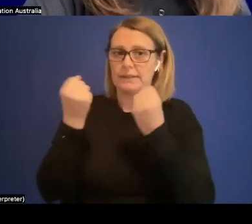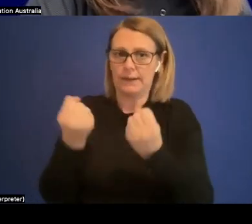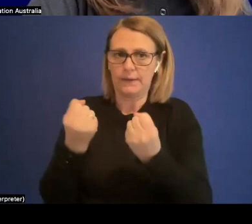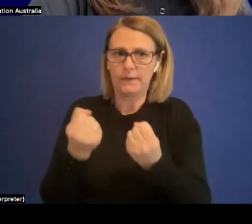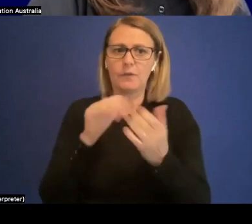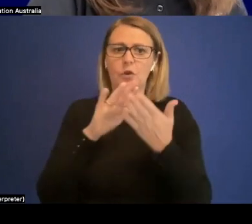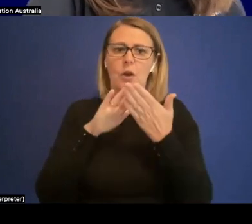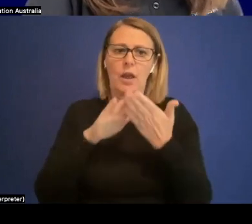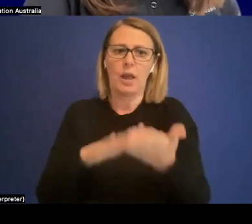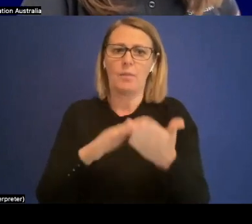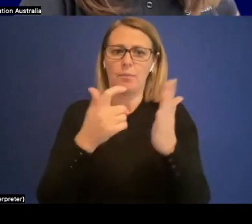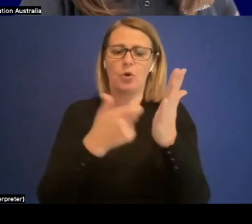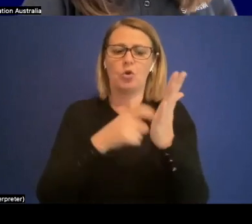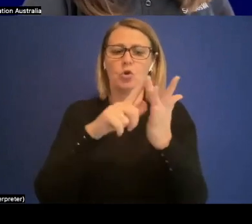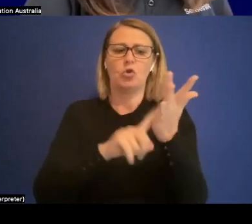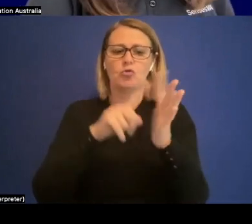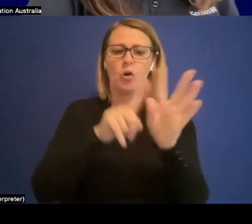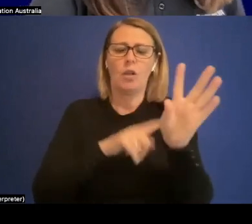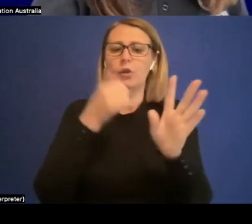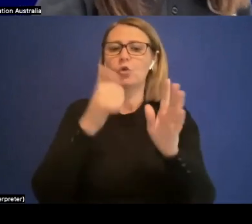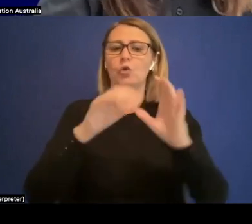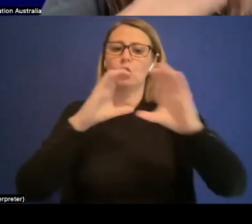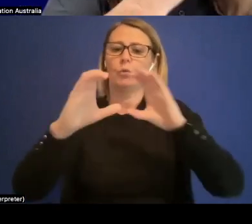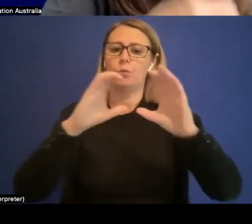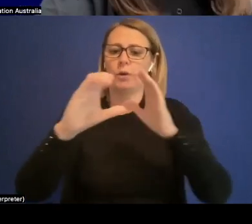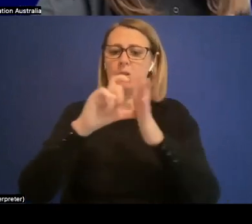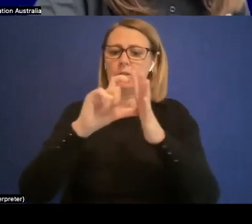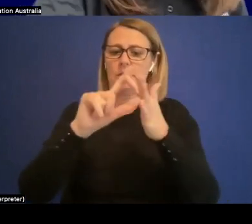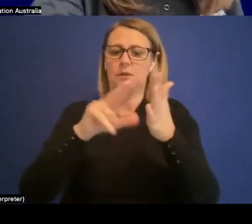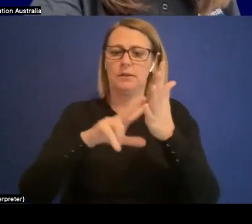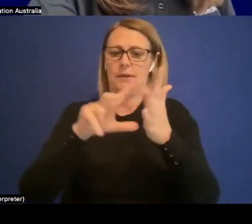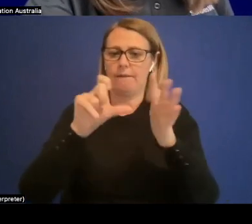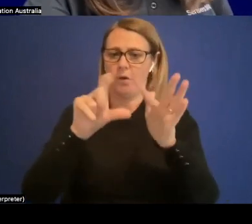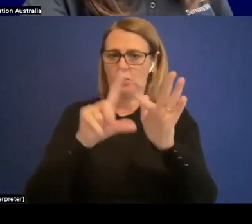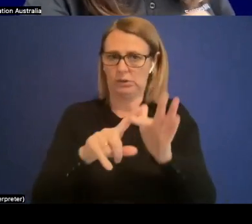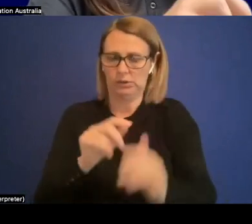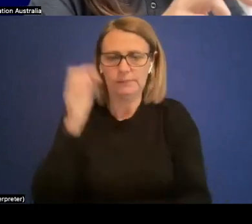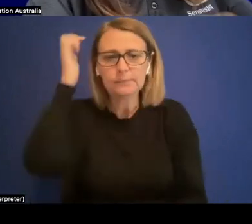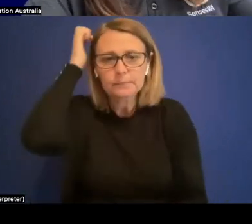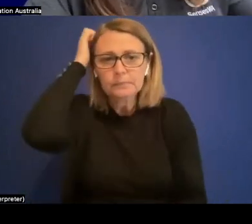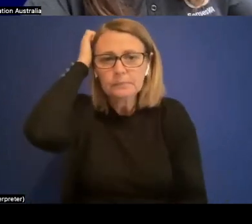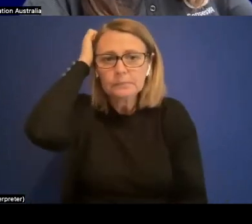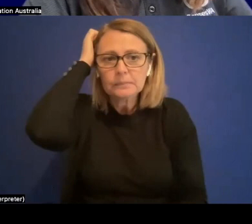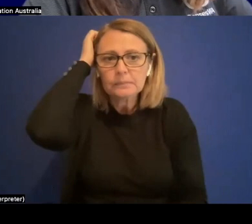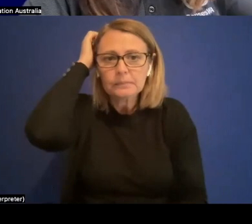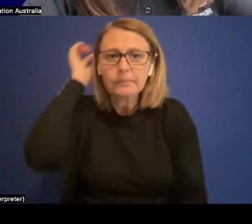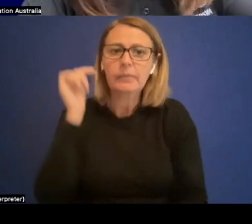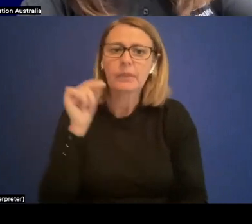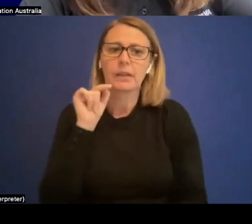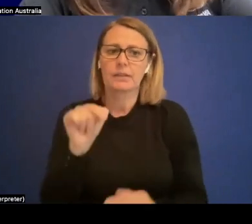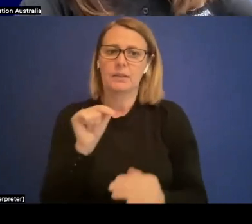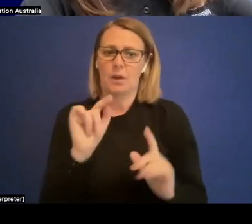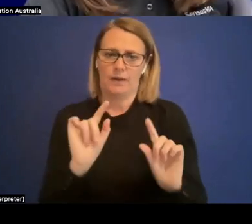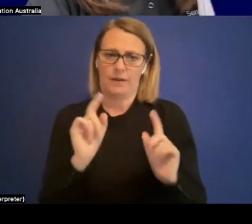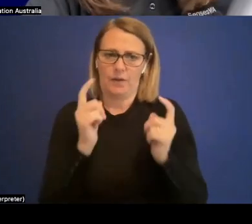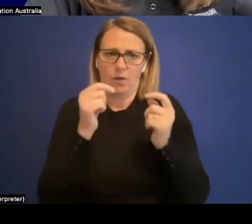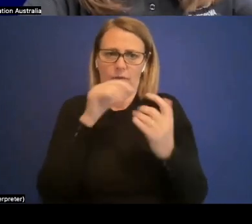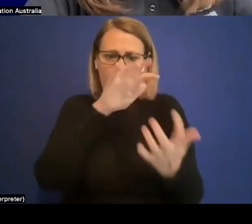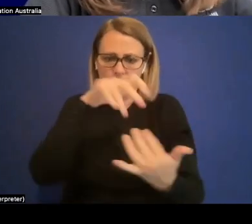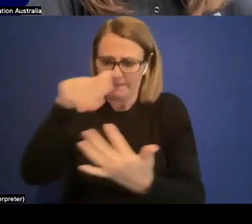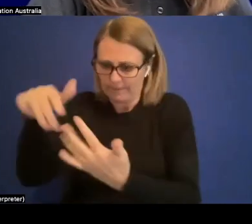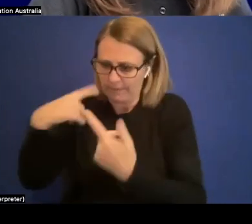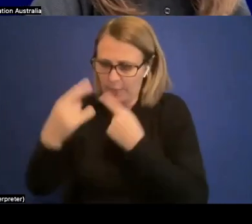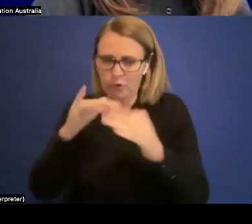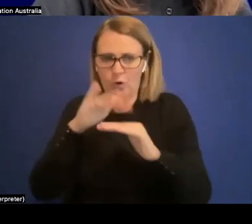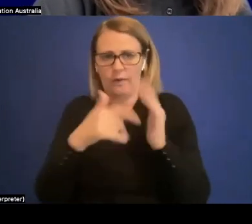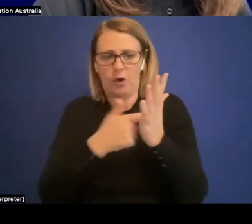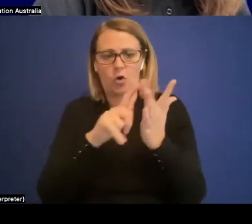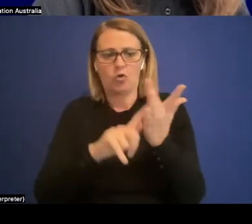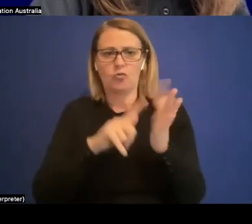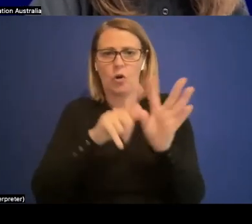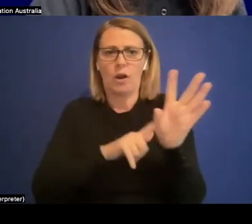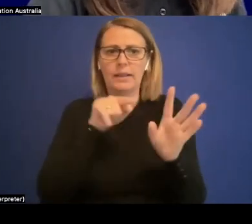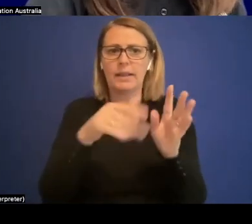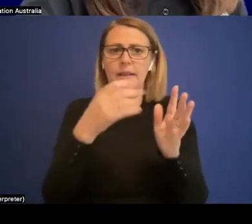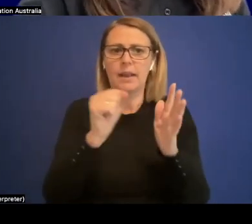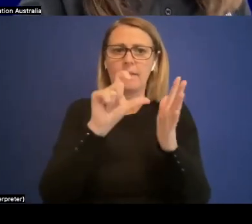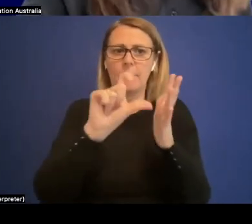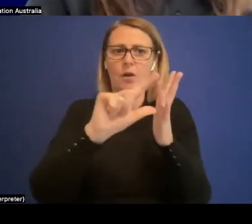communication device. The preliminary information gathered, Riley had Cornelia de Lange syndrome as